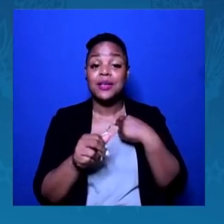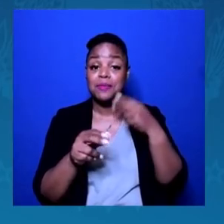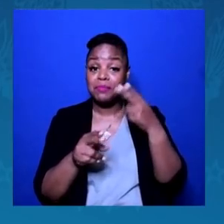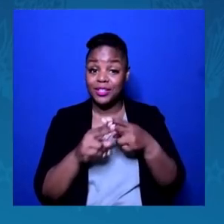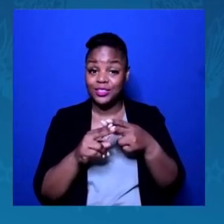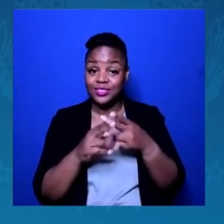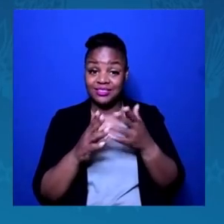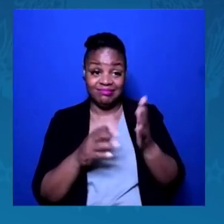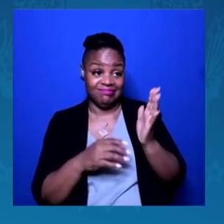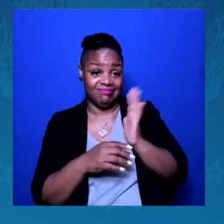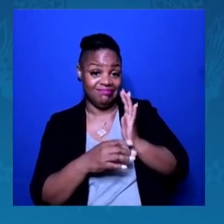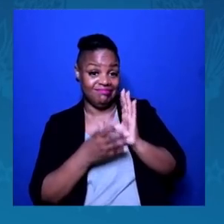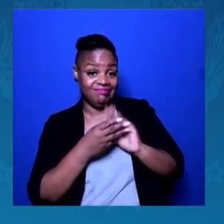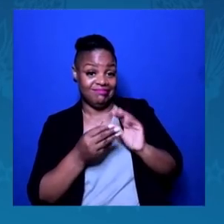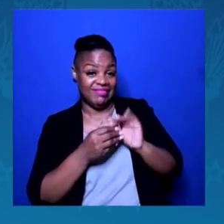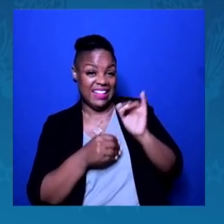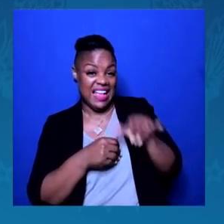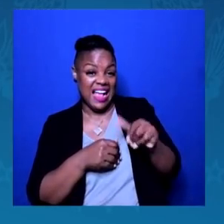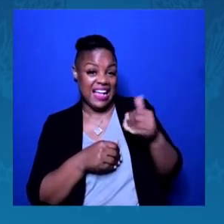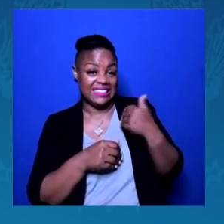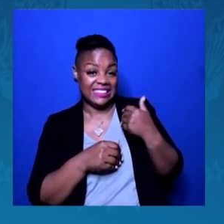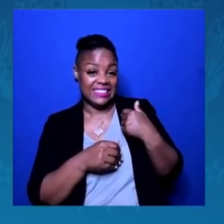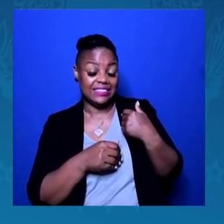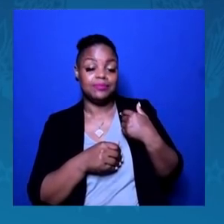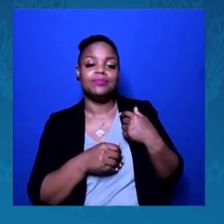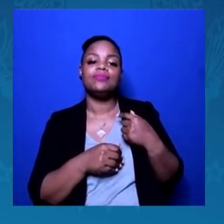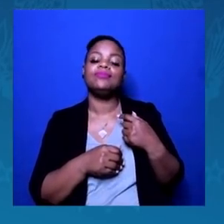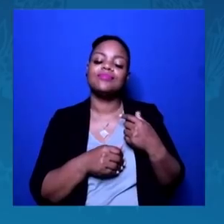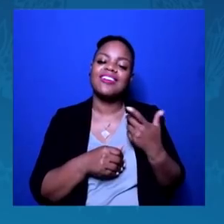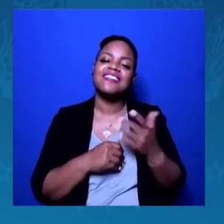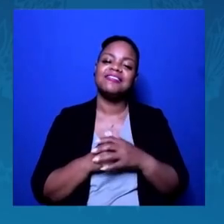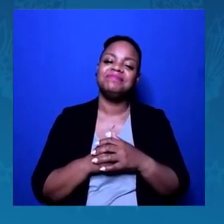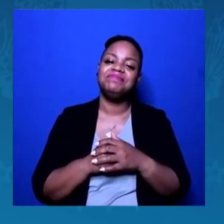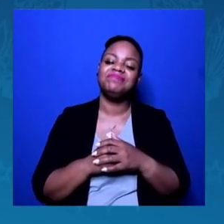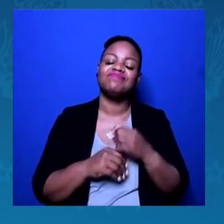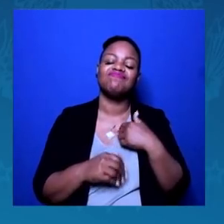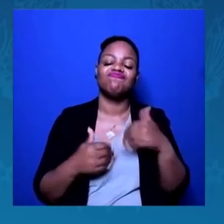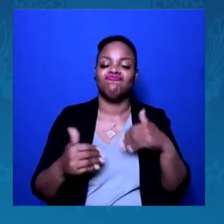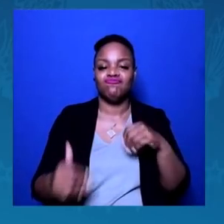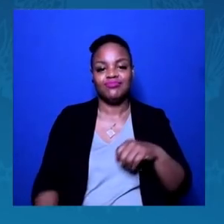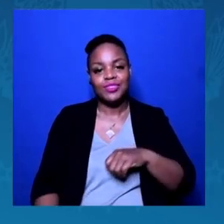and pride of the role of the United States as a member of the Pacific region,